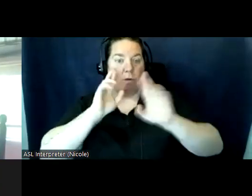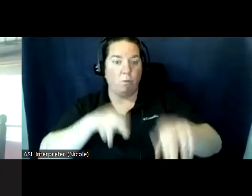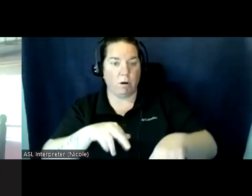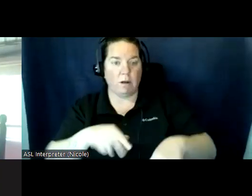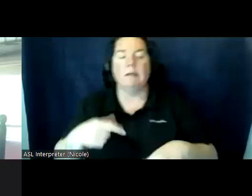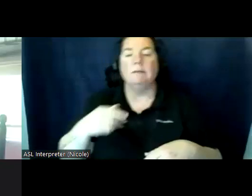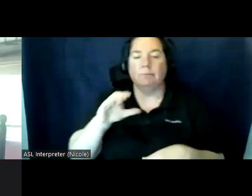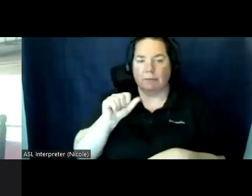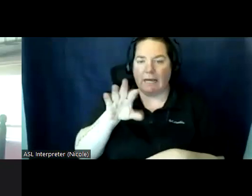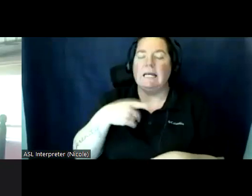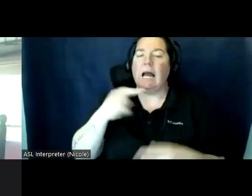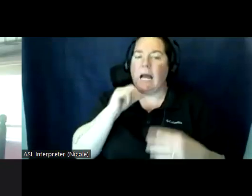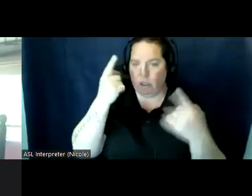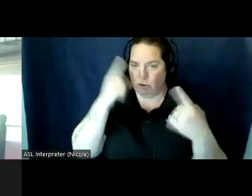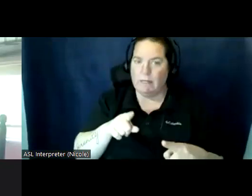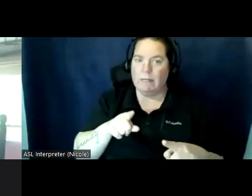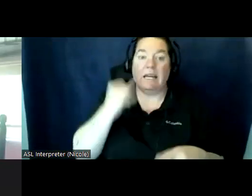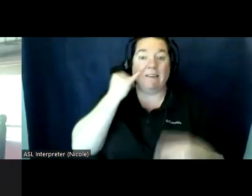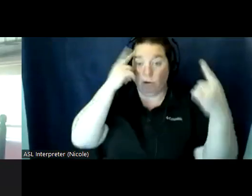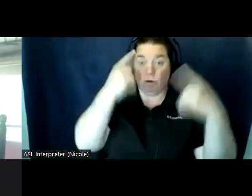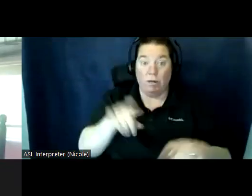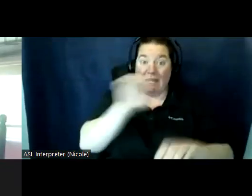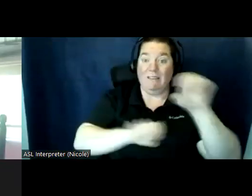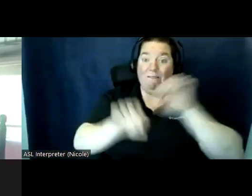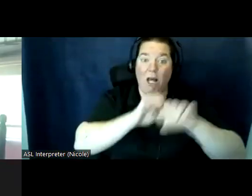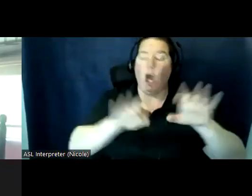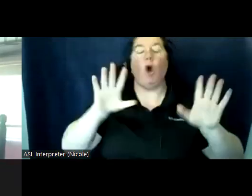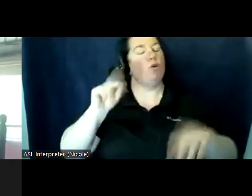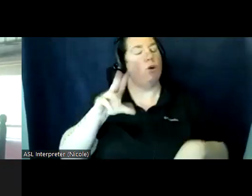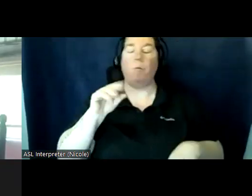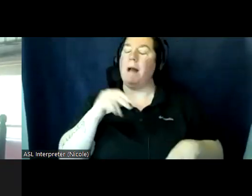can't change if you already agreed to that eval report you can't say, oh now I rescind